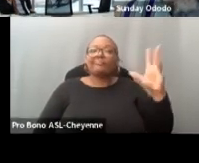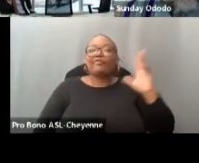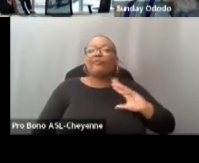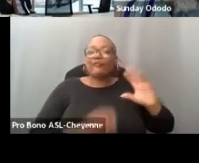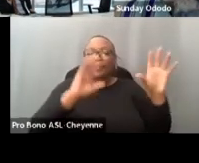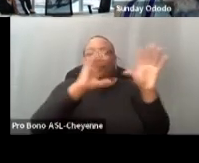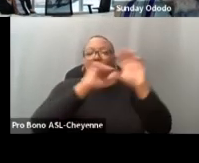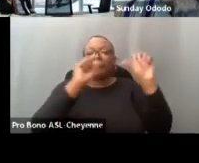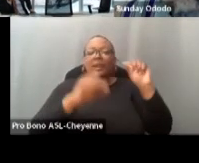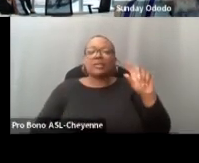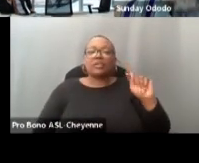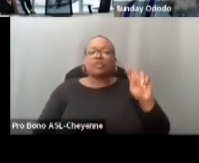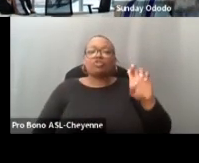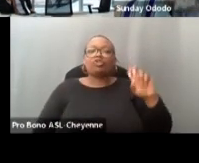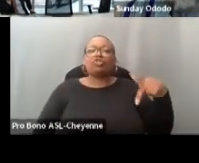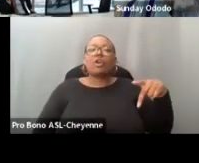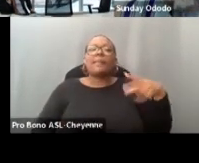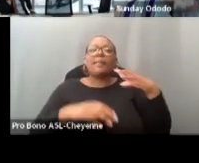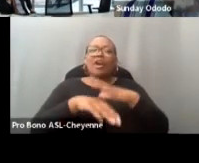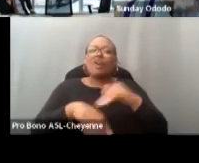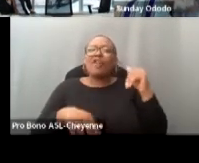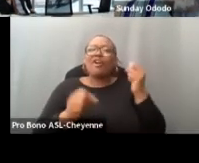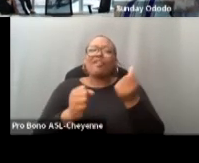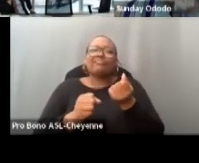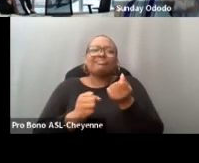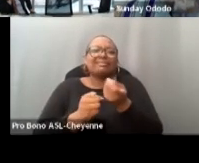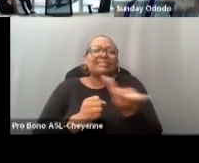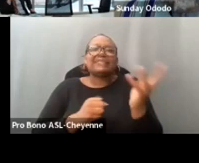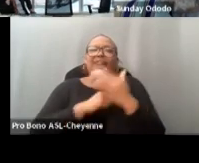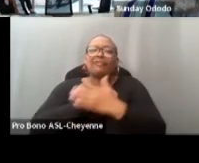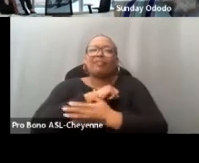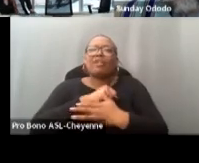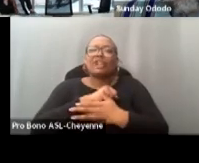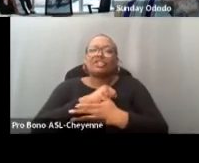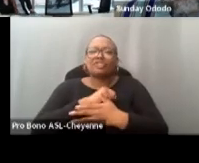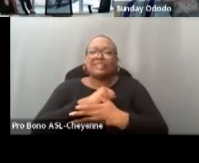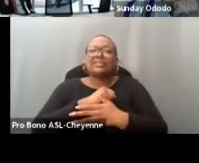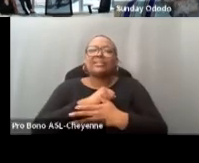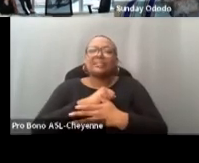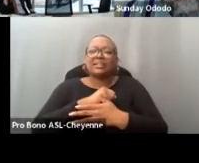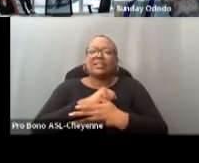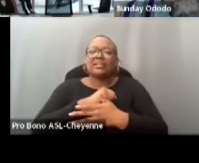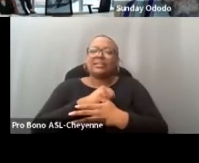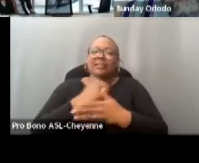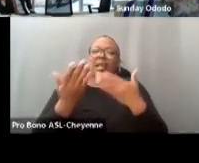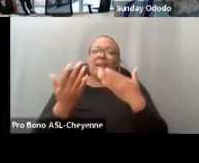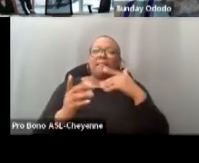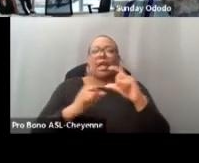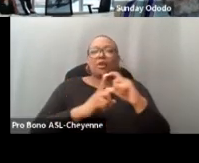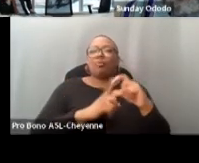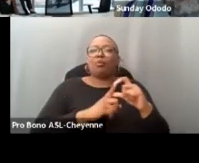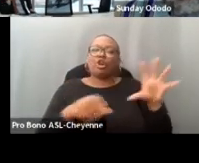who called a number of countries in Africa as that word, like shithole countries,